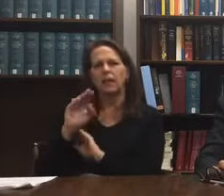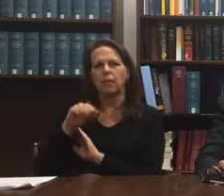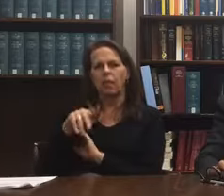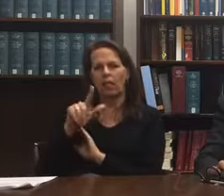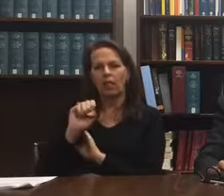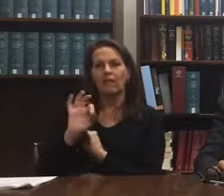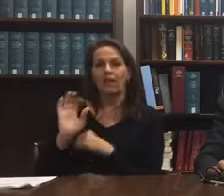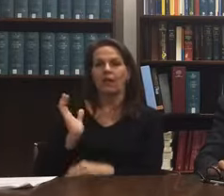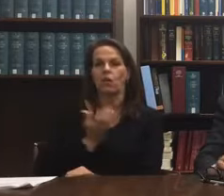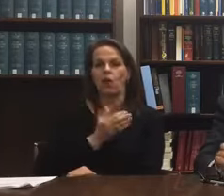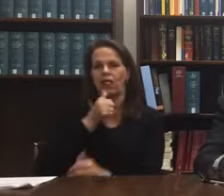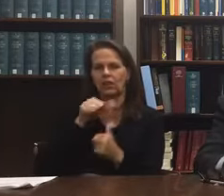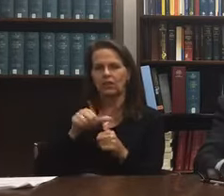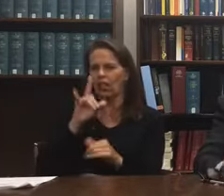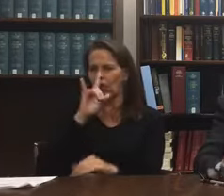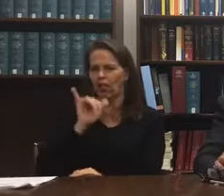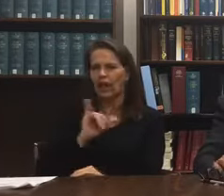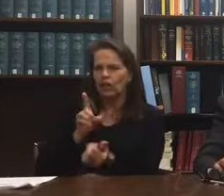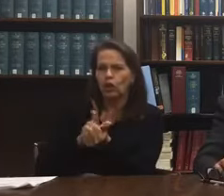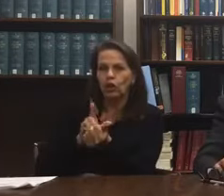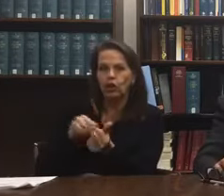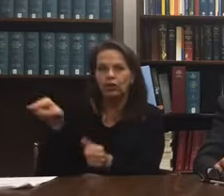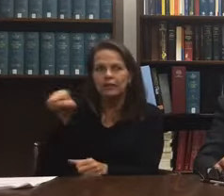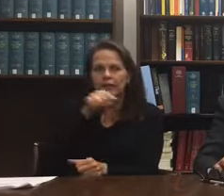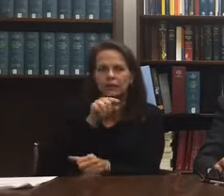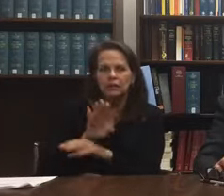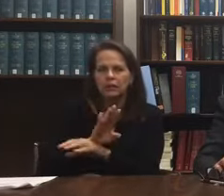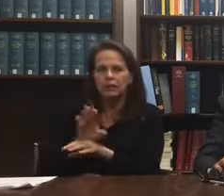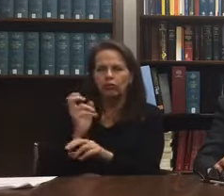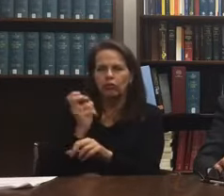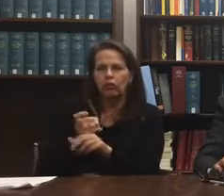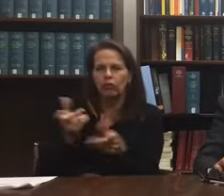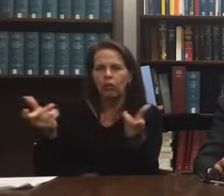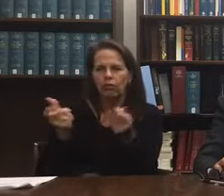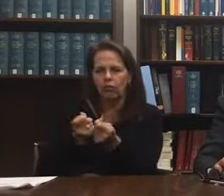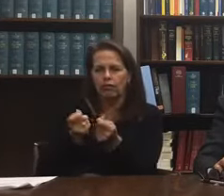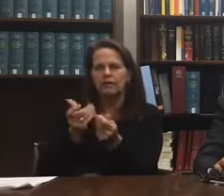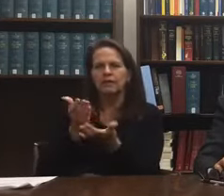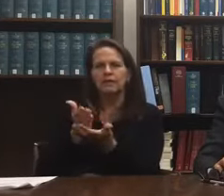letters look like doctors are very busy it's hard to get them sometimes to write